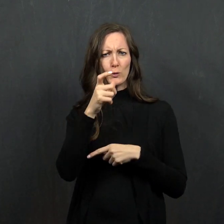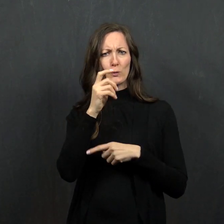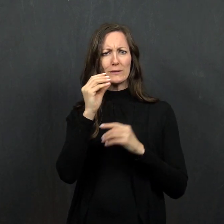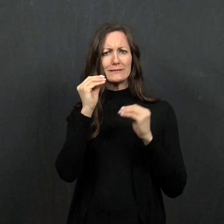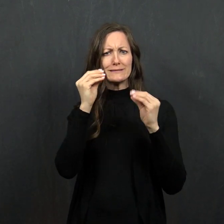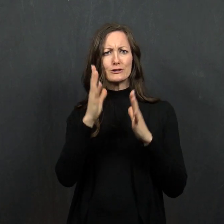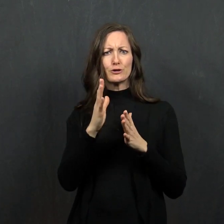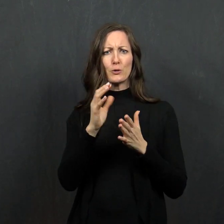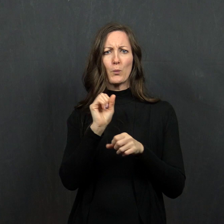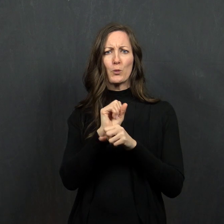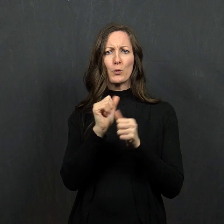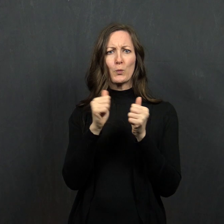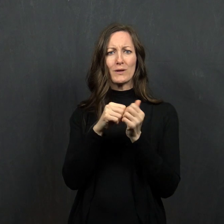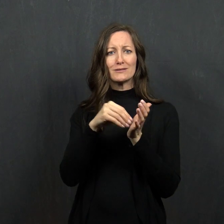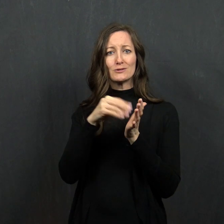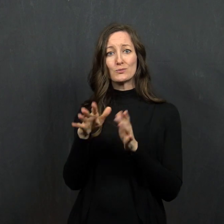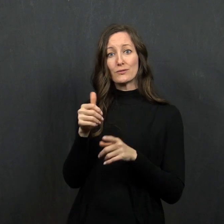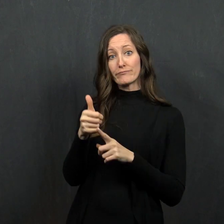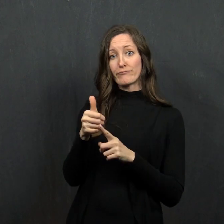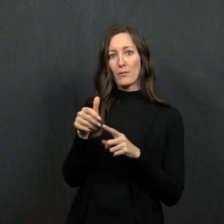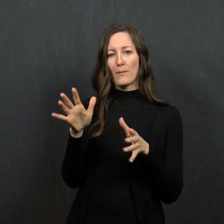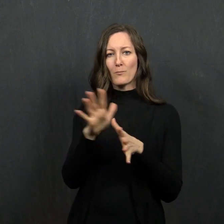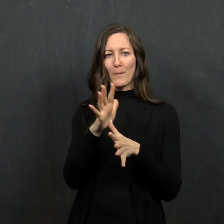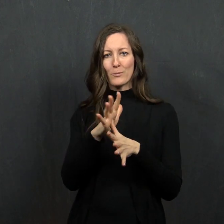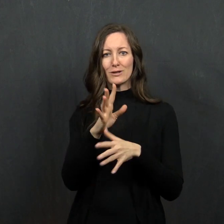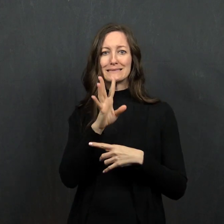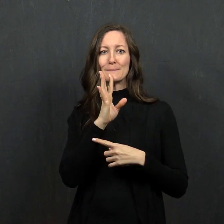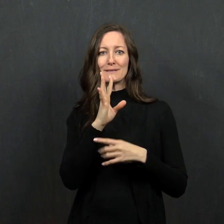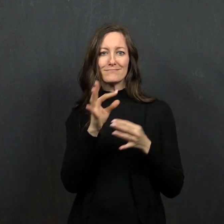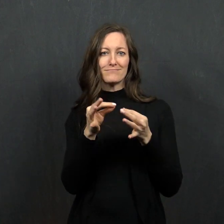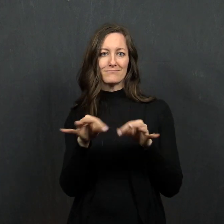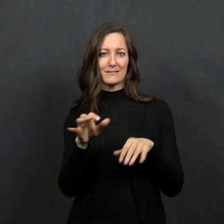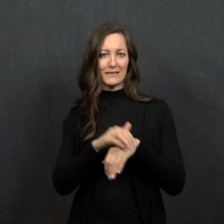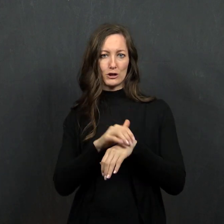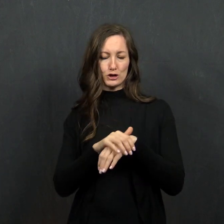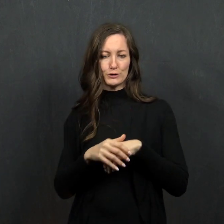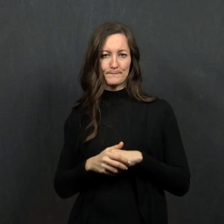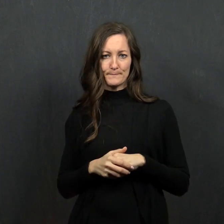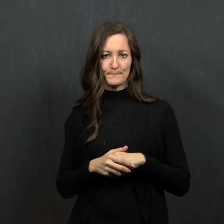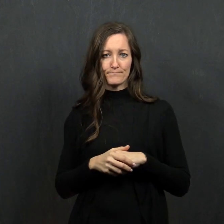for teachers who work with students who primarily use spoken English.